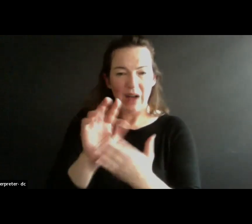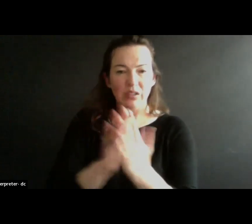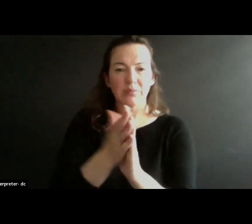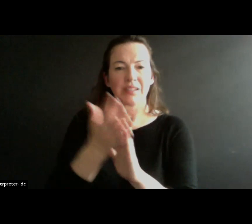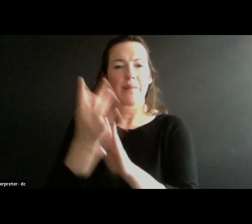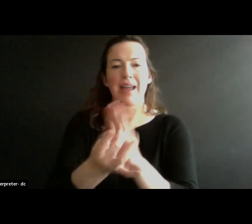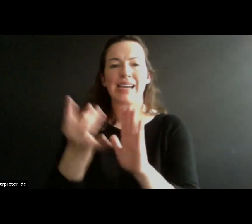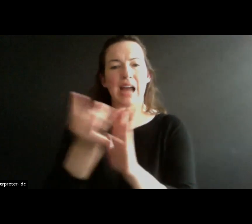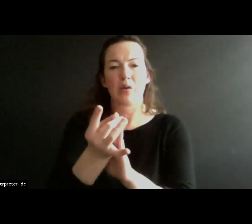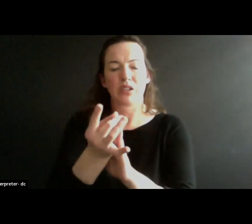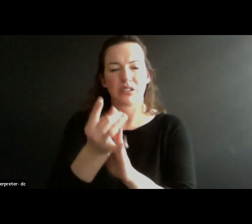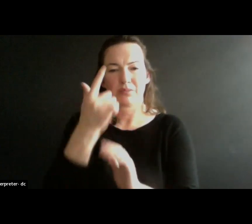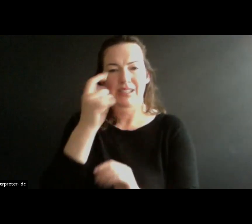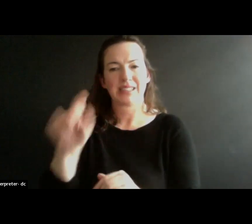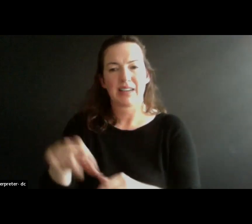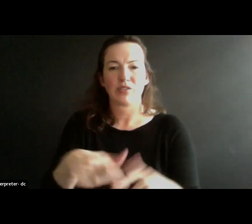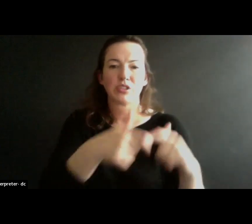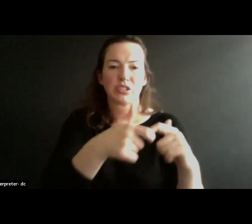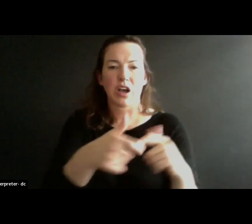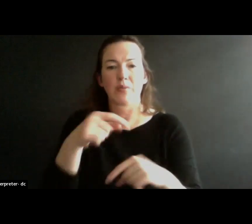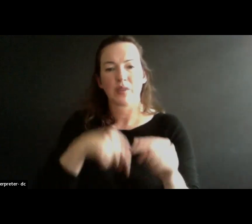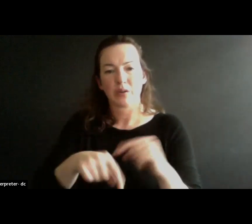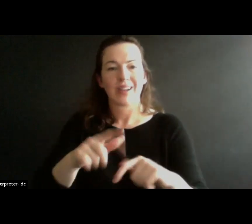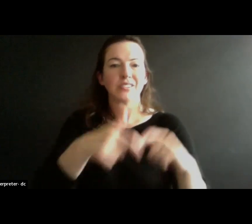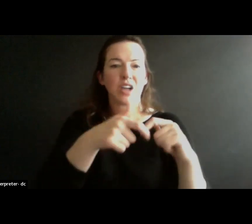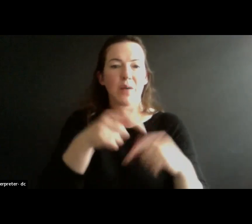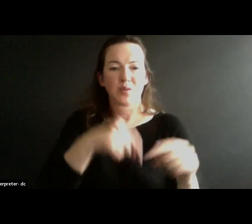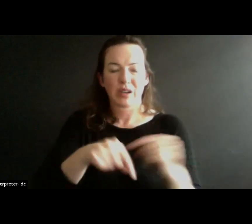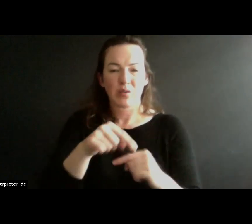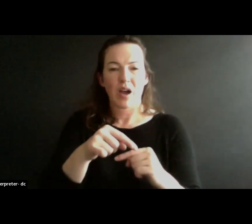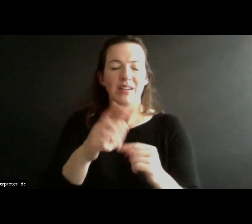want to complete because they have to stop. Rewind, stop, rewind, and basically do all